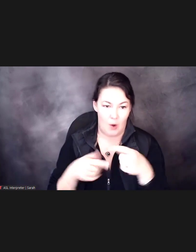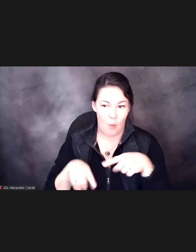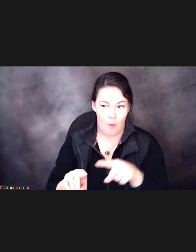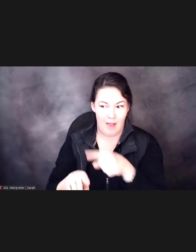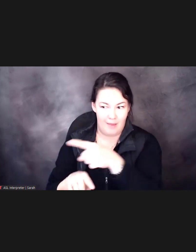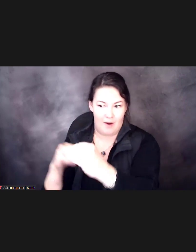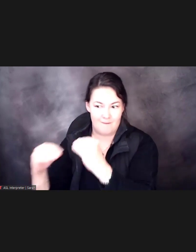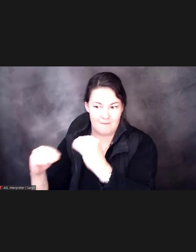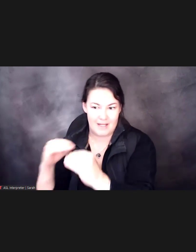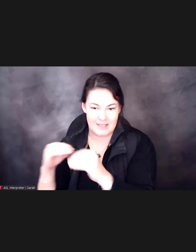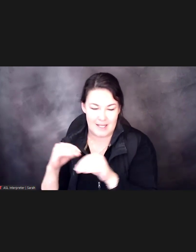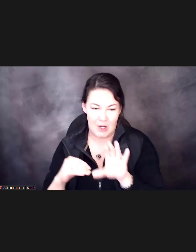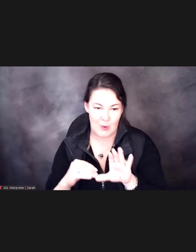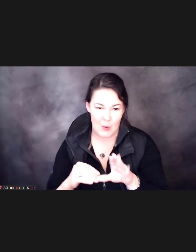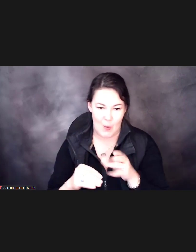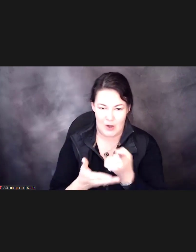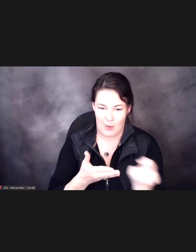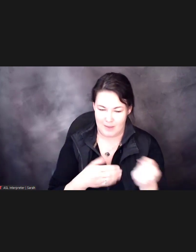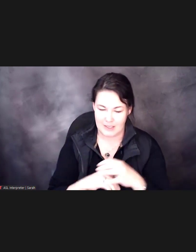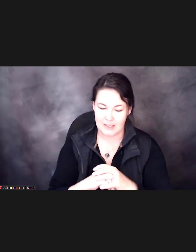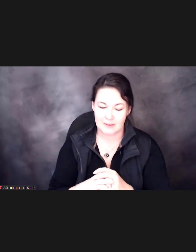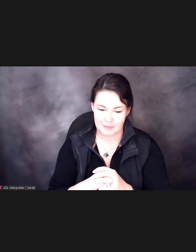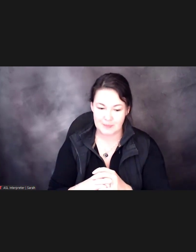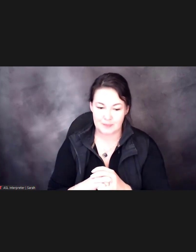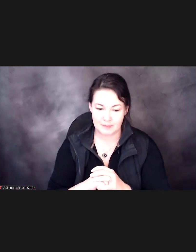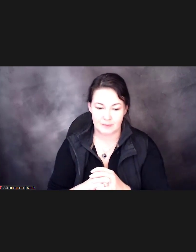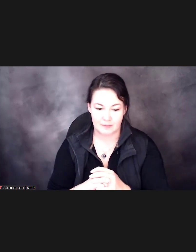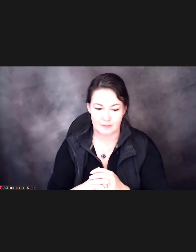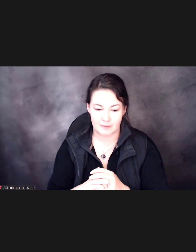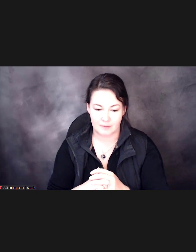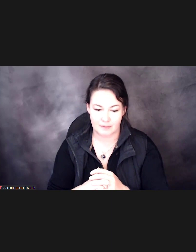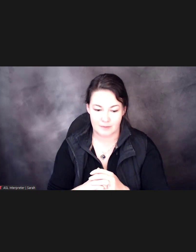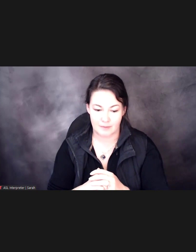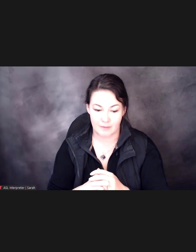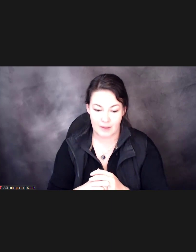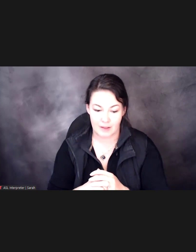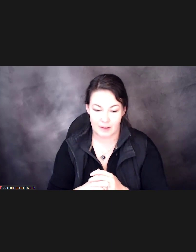equipment, um, while they're working on your equipment there,